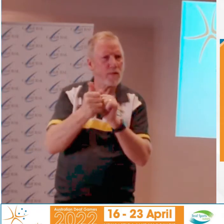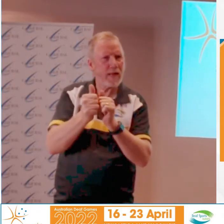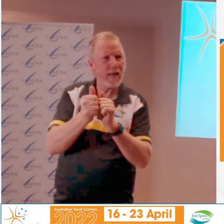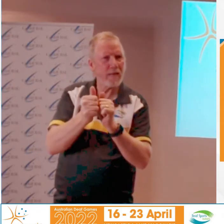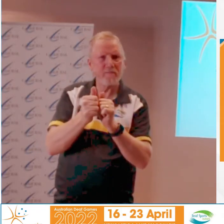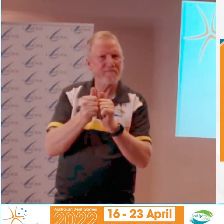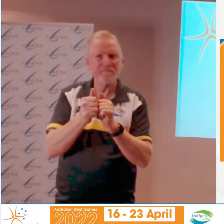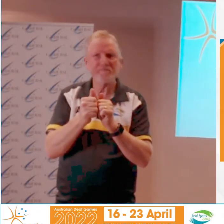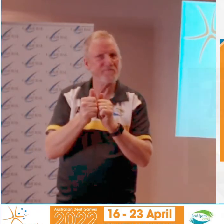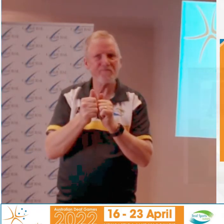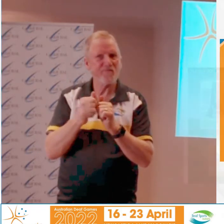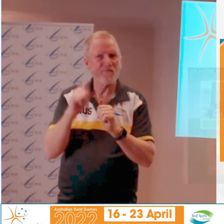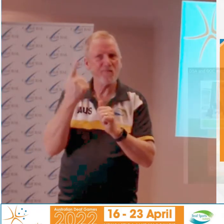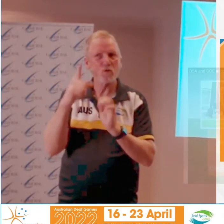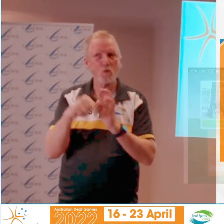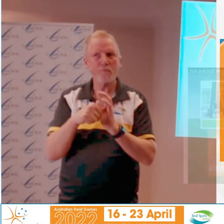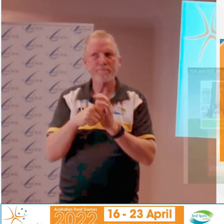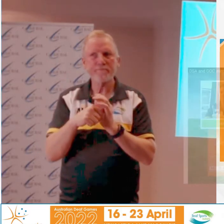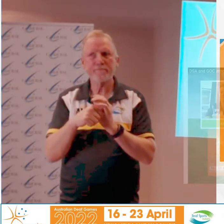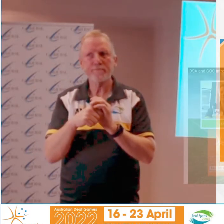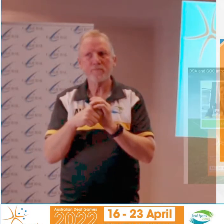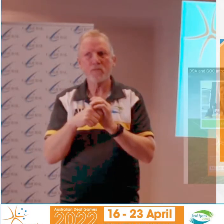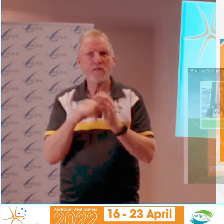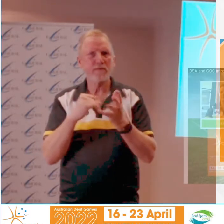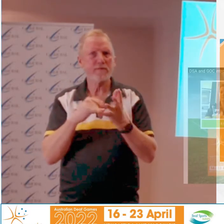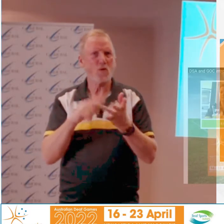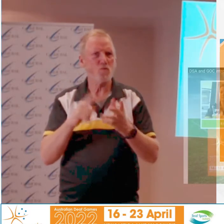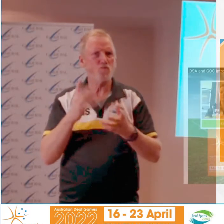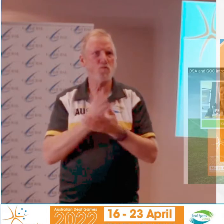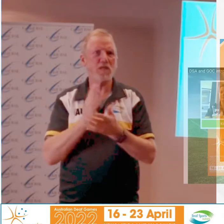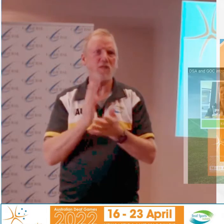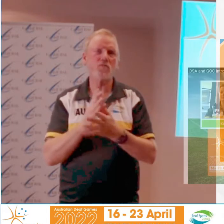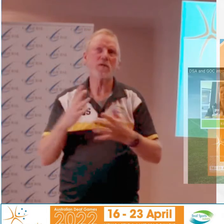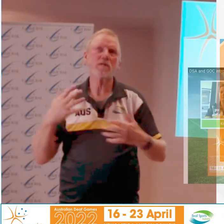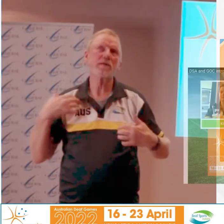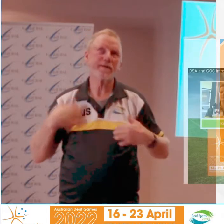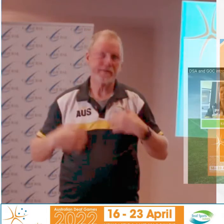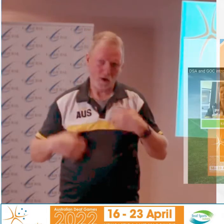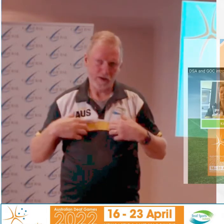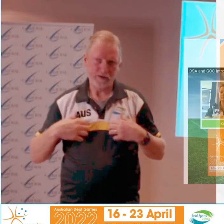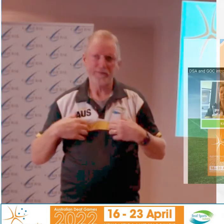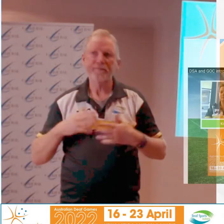you may have seen in past Australian Deaf Games um that they haven't had patrons or